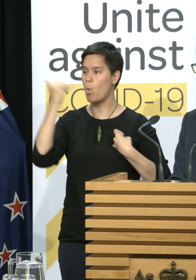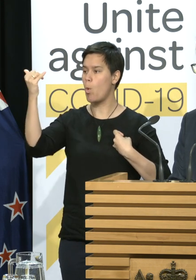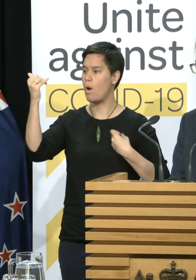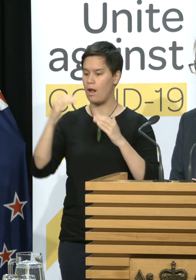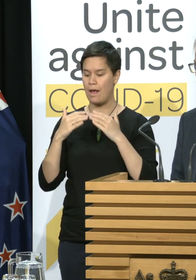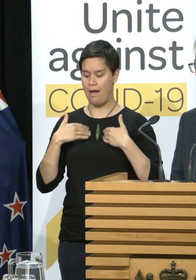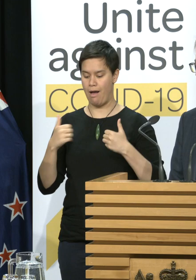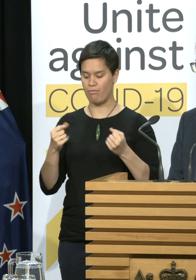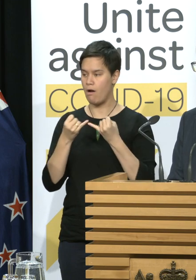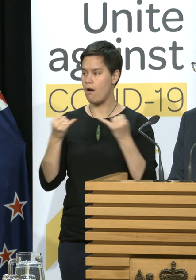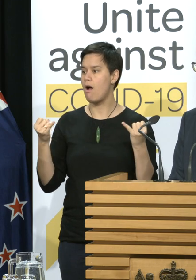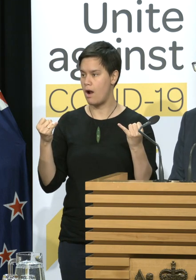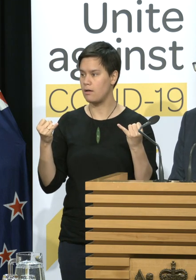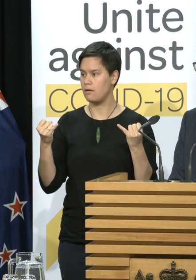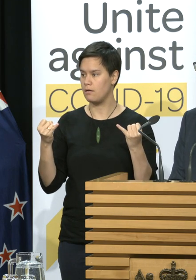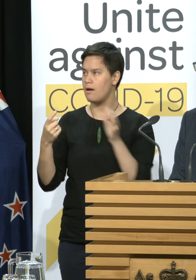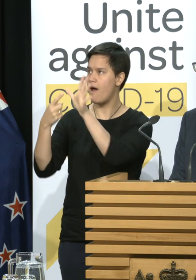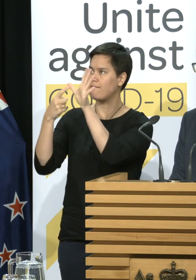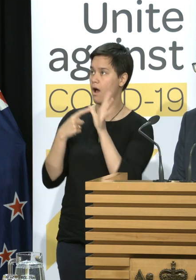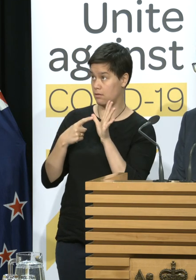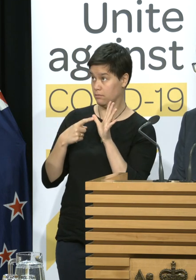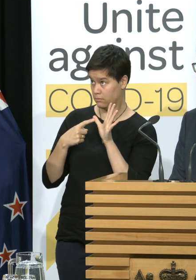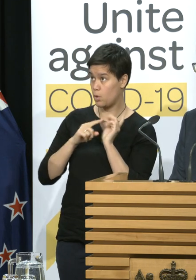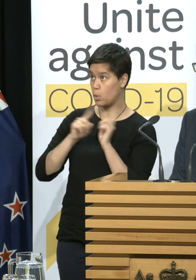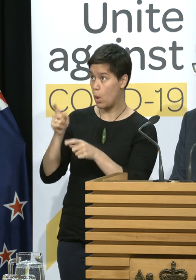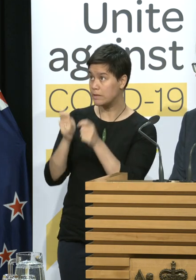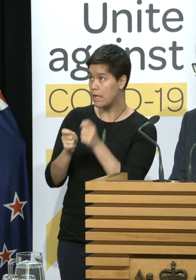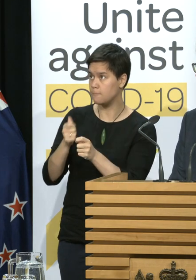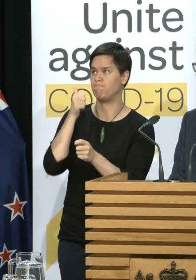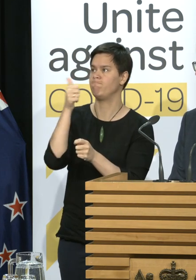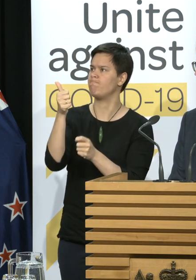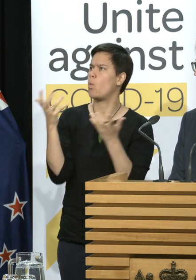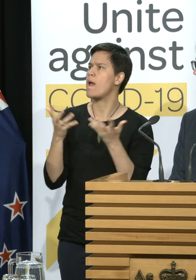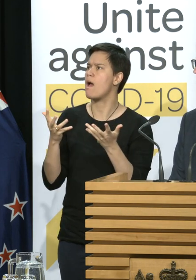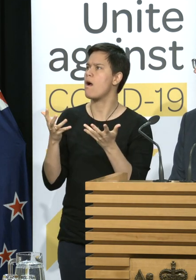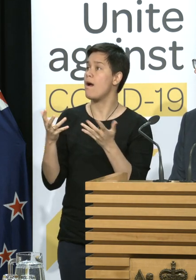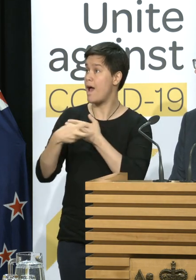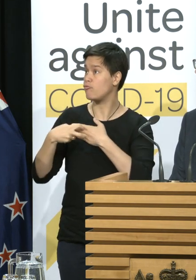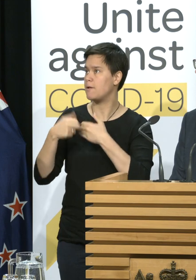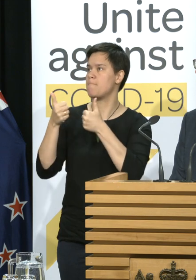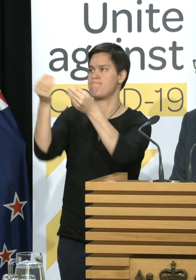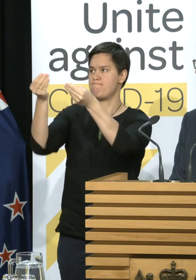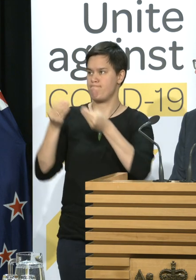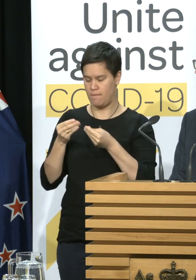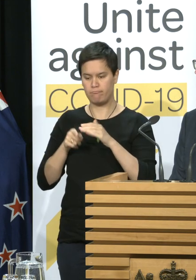and where you should go to get that test. [INTERPOSING VOICES] We'll come over here. runners will need to have some way of contact